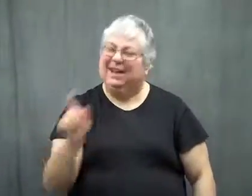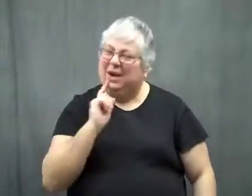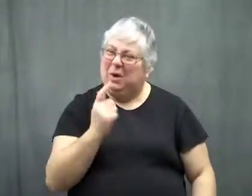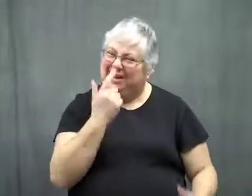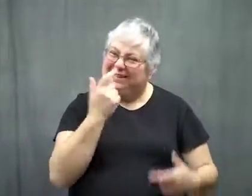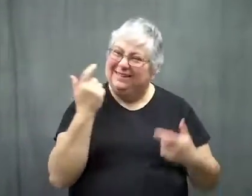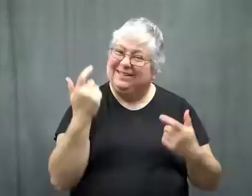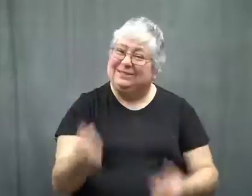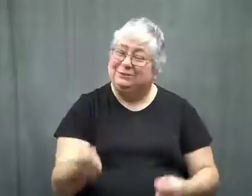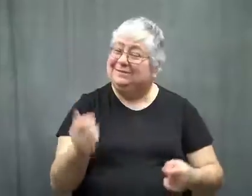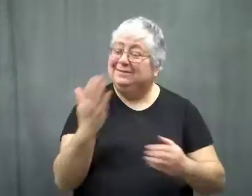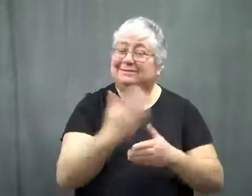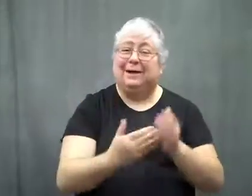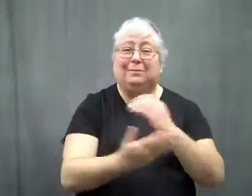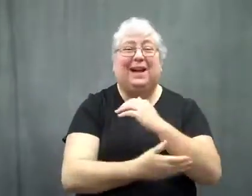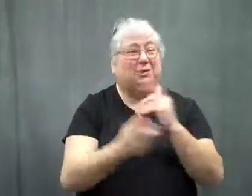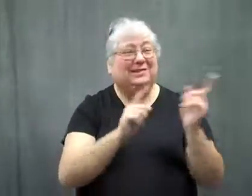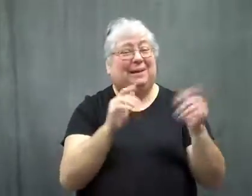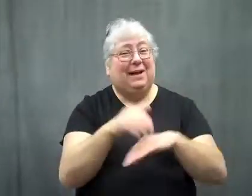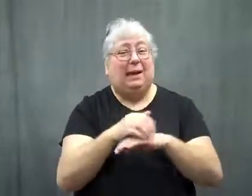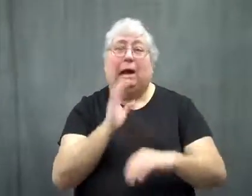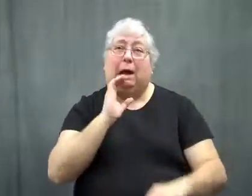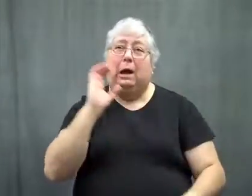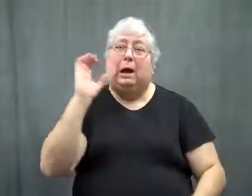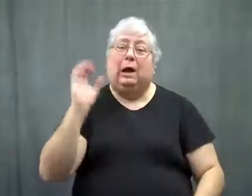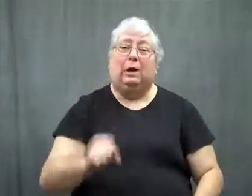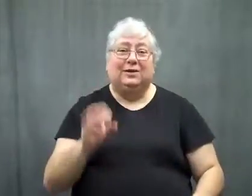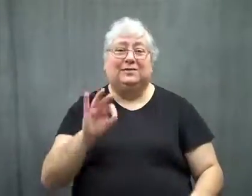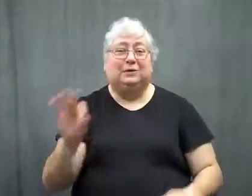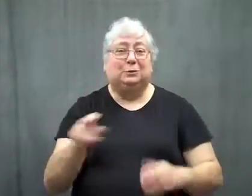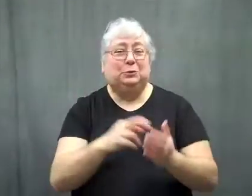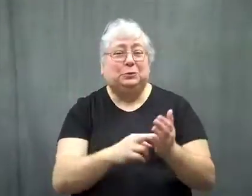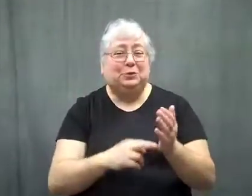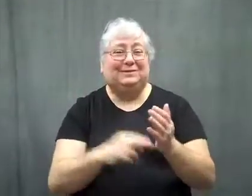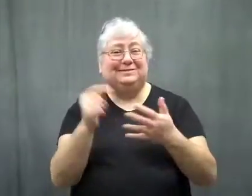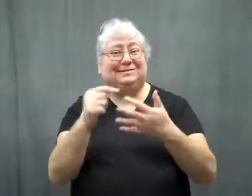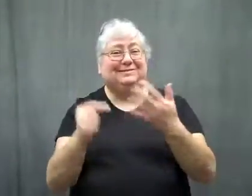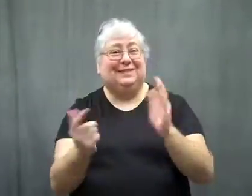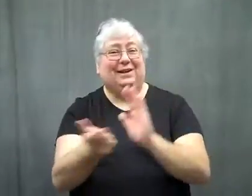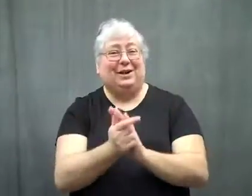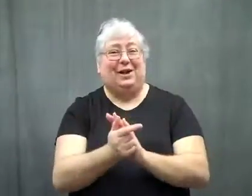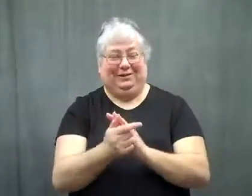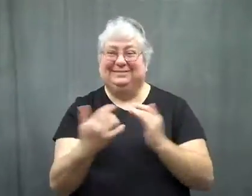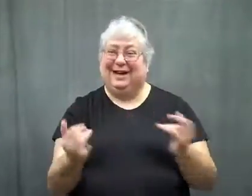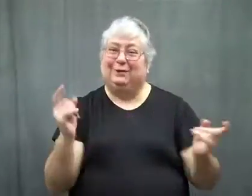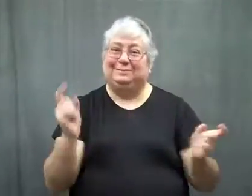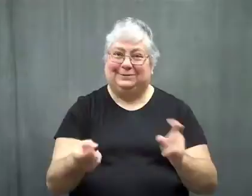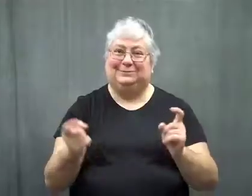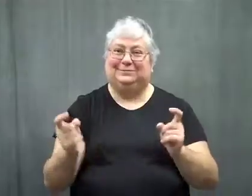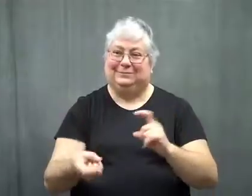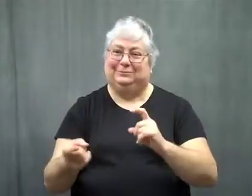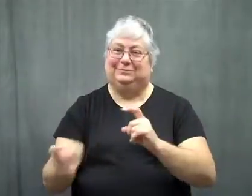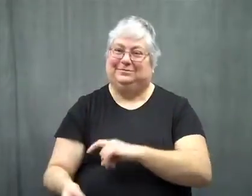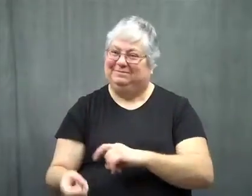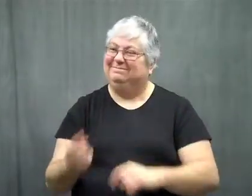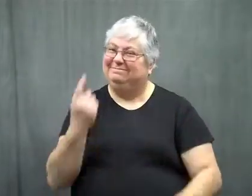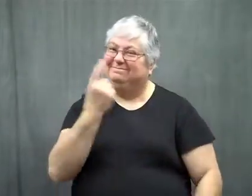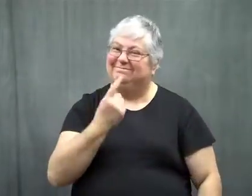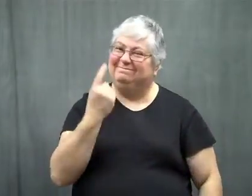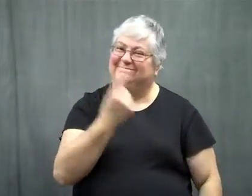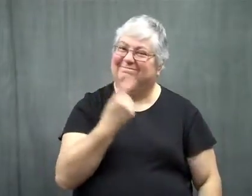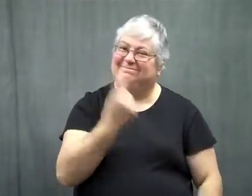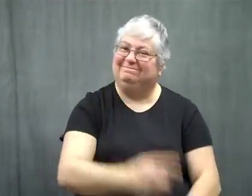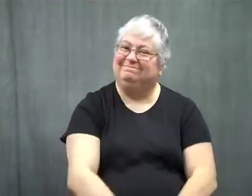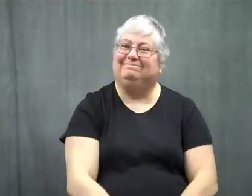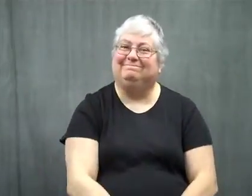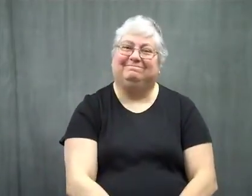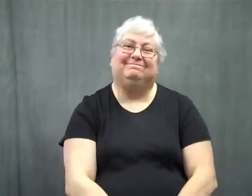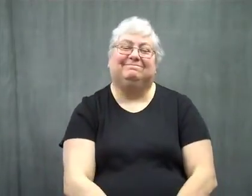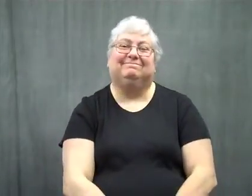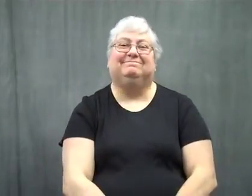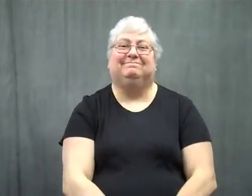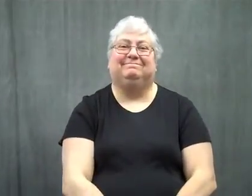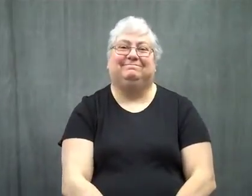That's so interesting that some countries like the UK still have old fashioned laws.